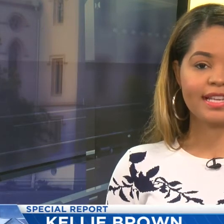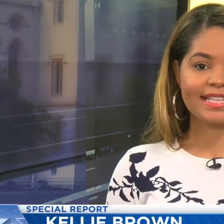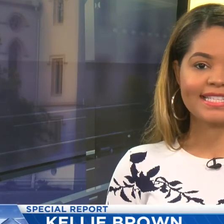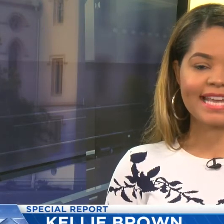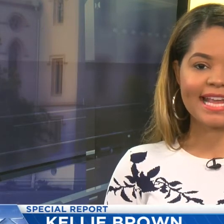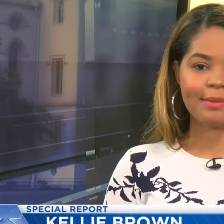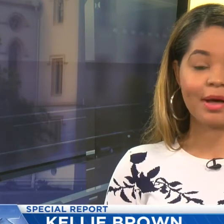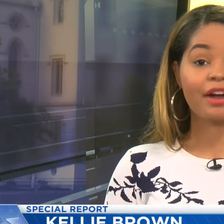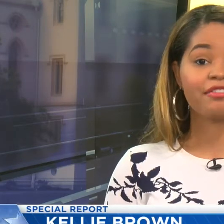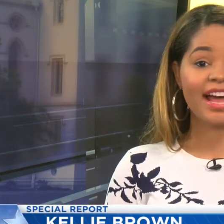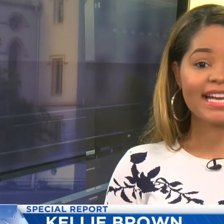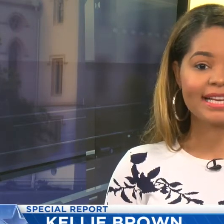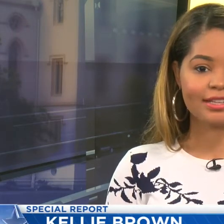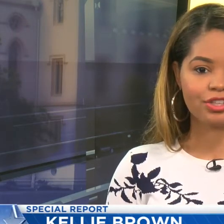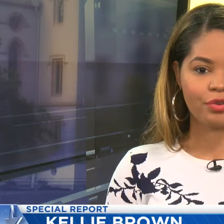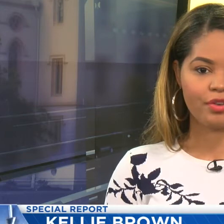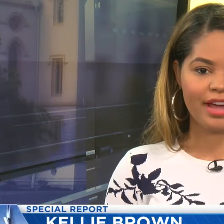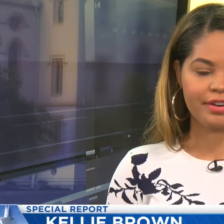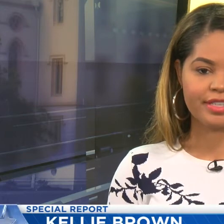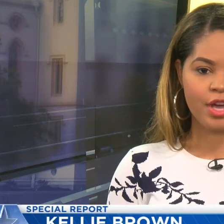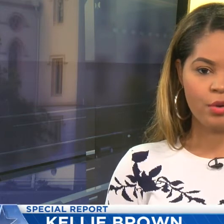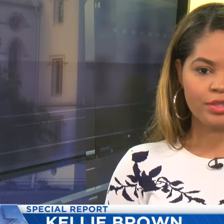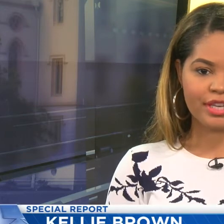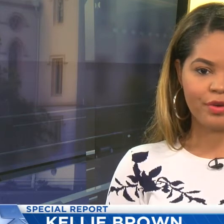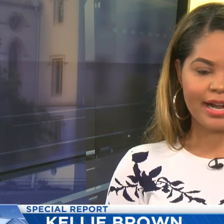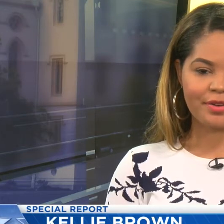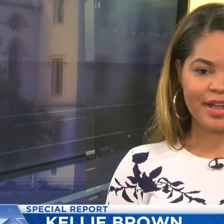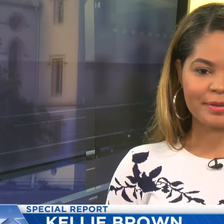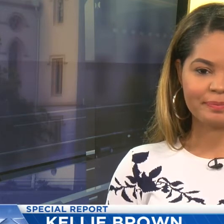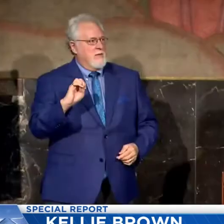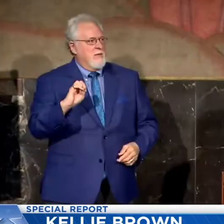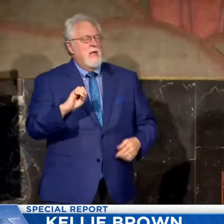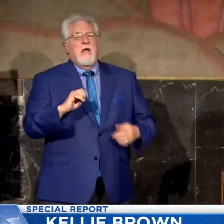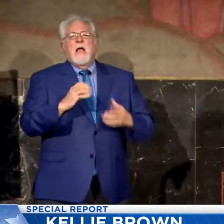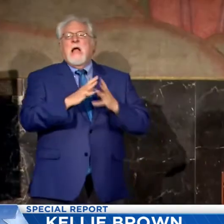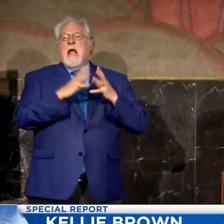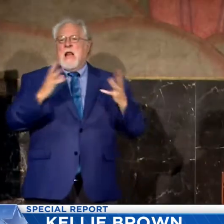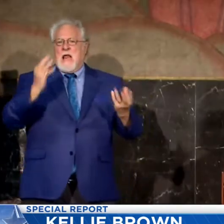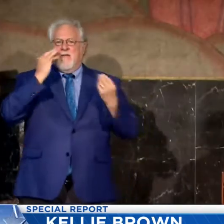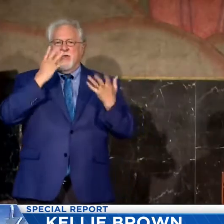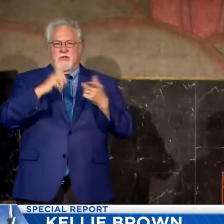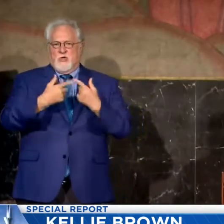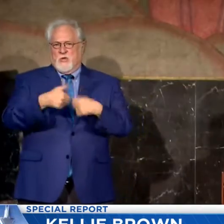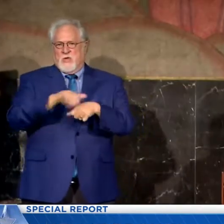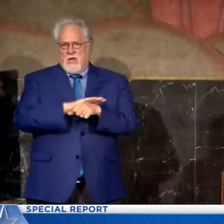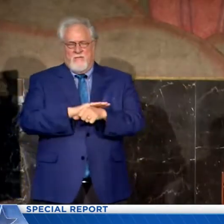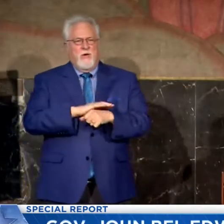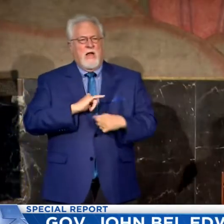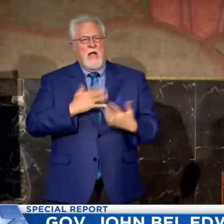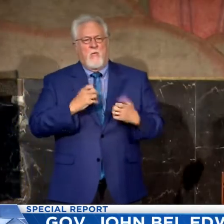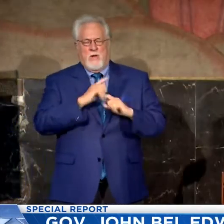REAL-TIME CLOSED CAPTIONING PROVIDED BY U.S. CAPTIONING COMPANY. Anchor: WE ARE CUTTING INTO PROGRAMMING TO BRING THOSE SPECIAL REPORT WITH LOUISIANA